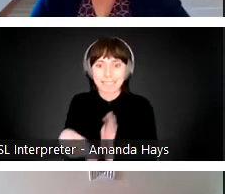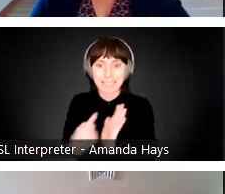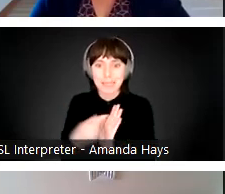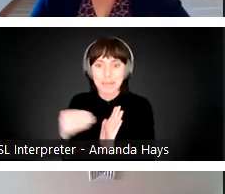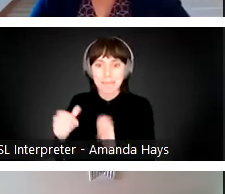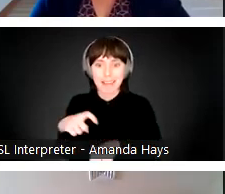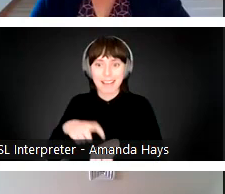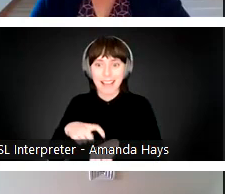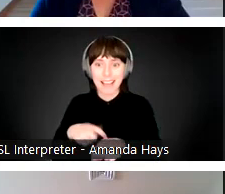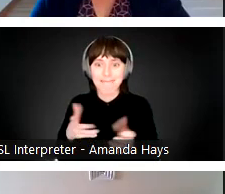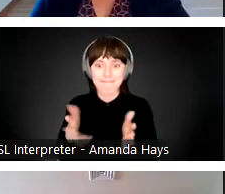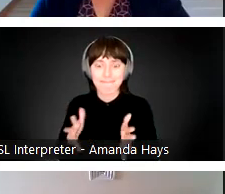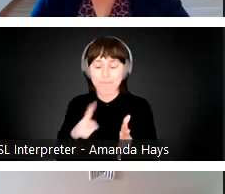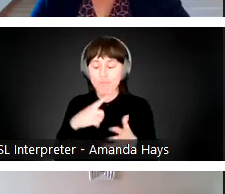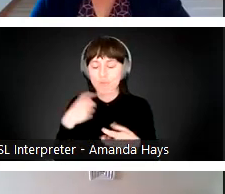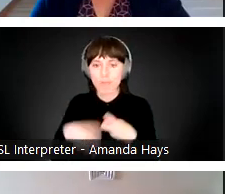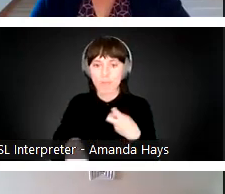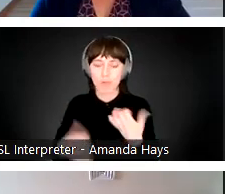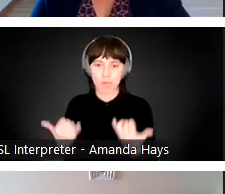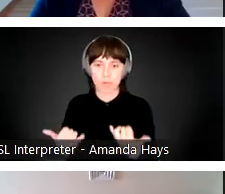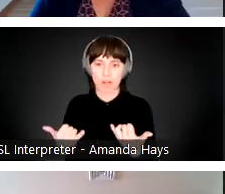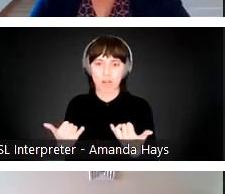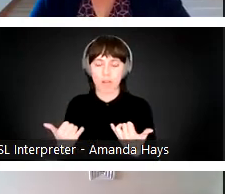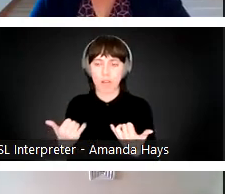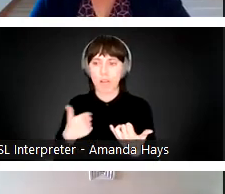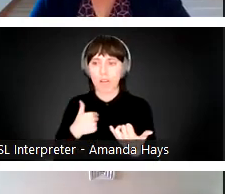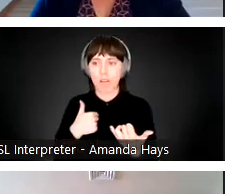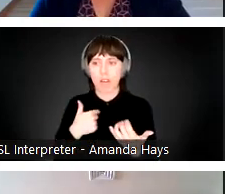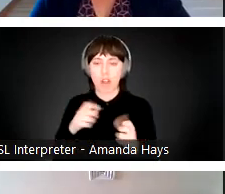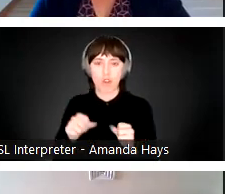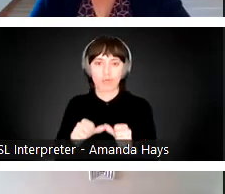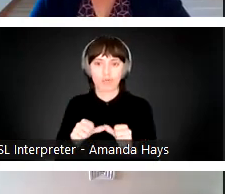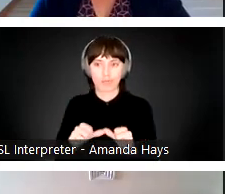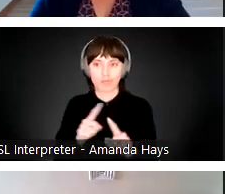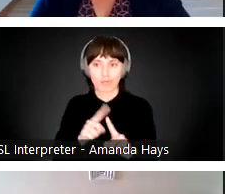It's really difficult right now, I think-